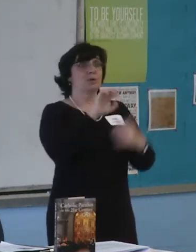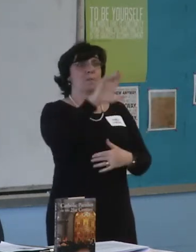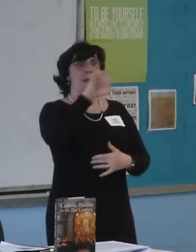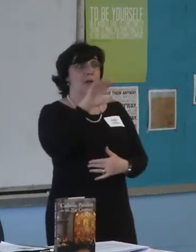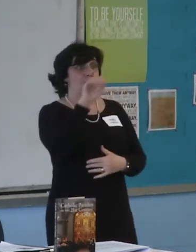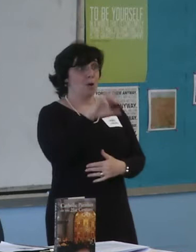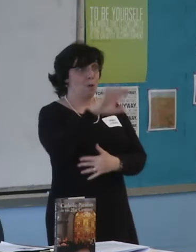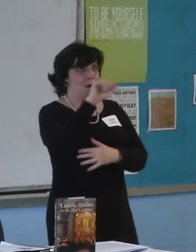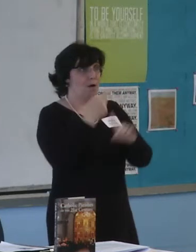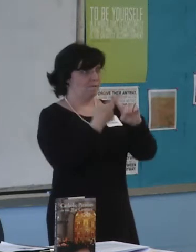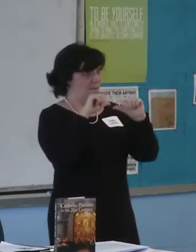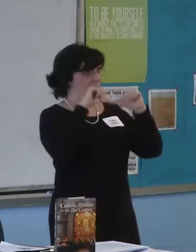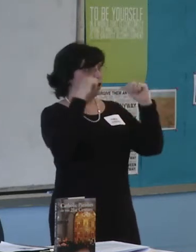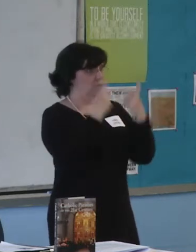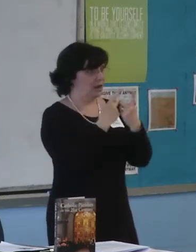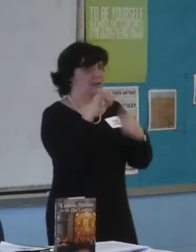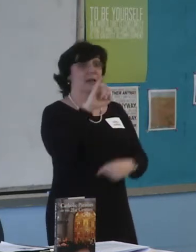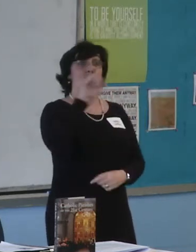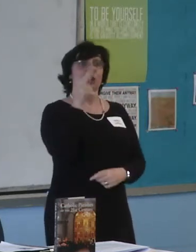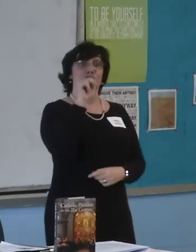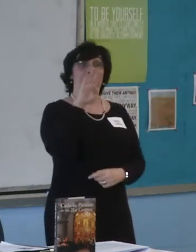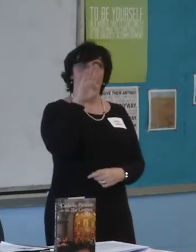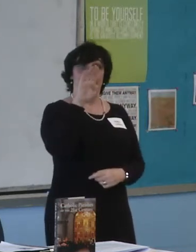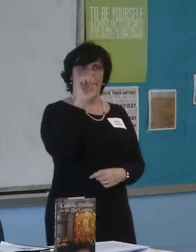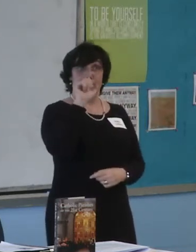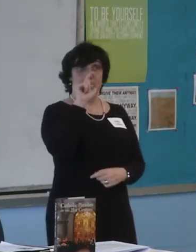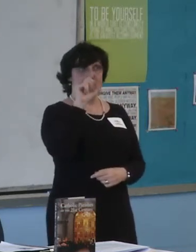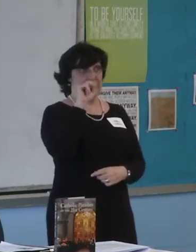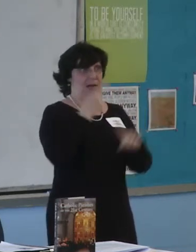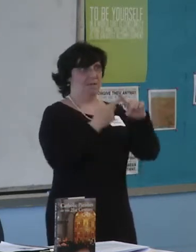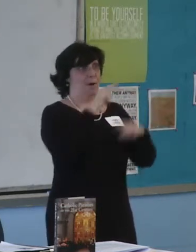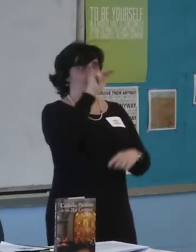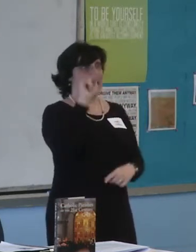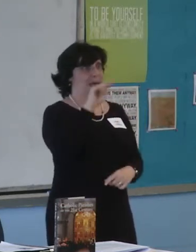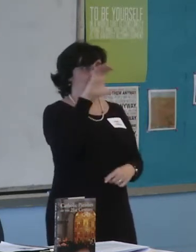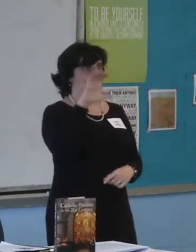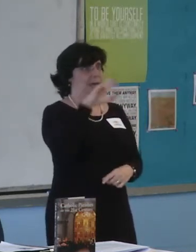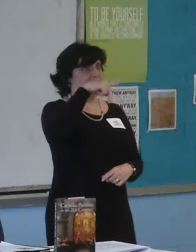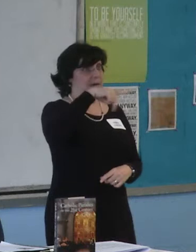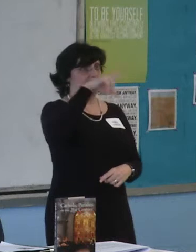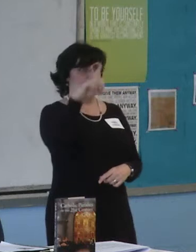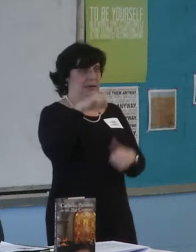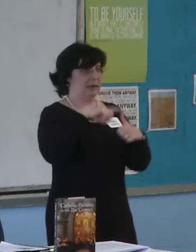archdiocese, Jan Benton from the NCPD, Steve Riley from Potomac community